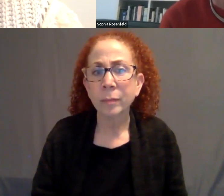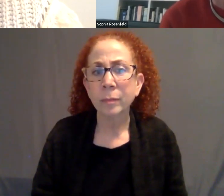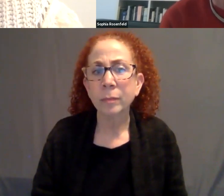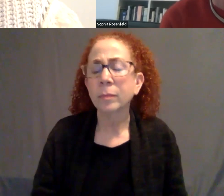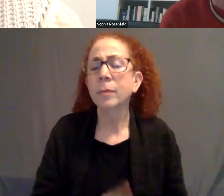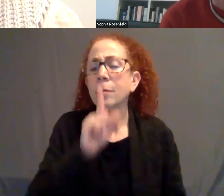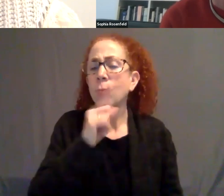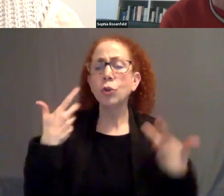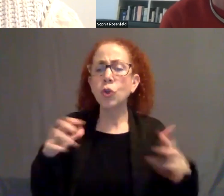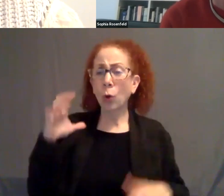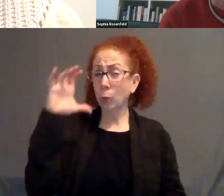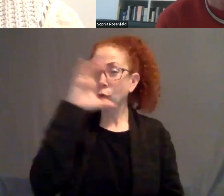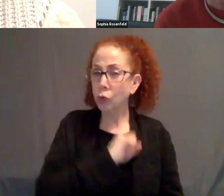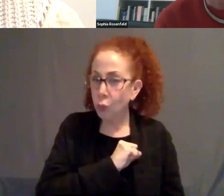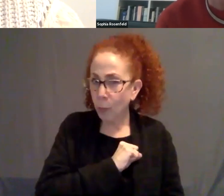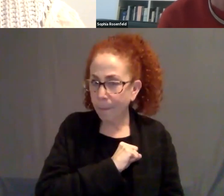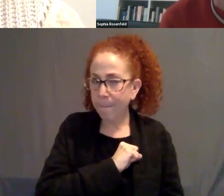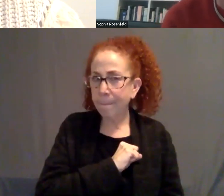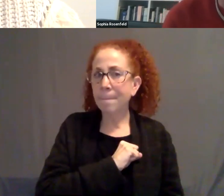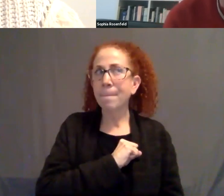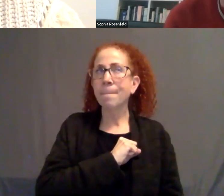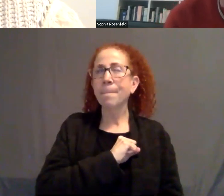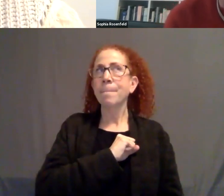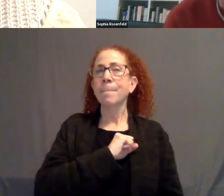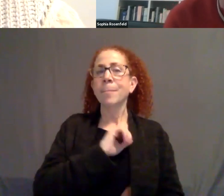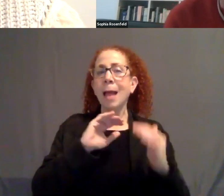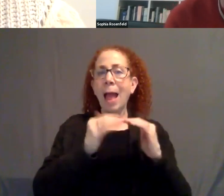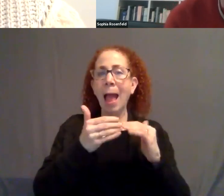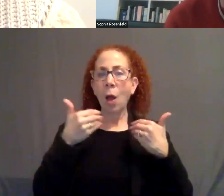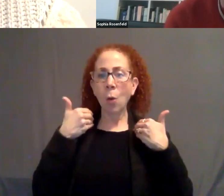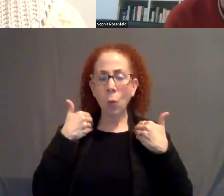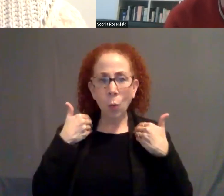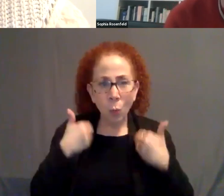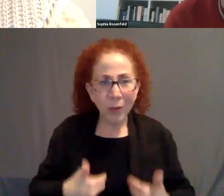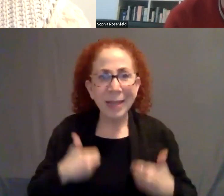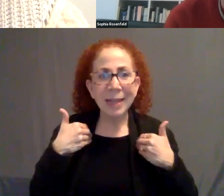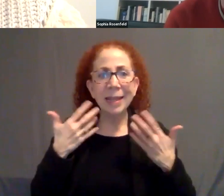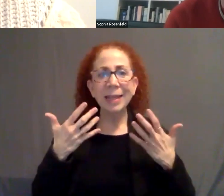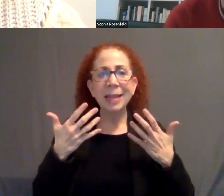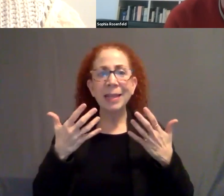is that how we mean, how we deal with this concept,